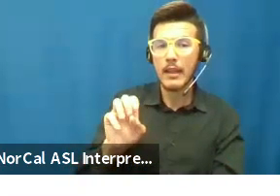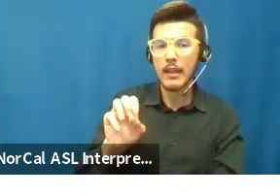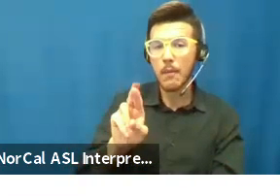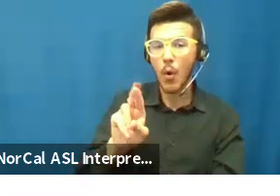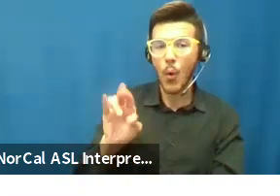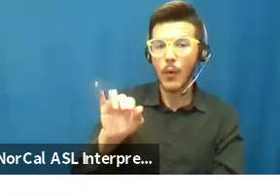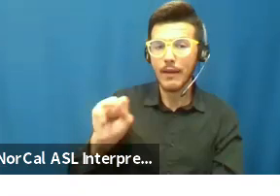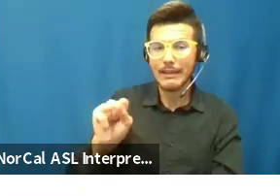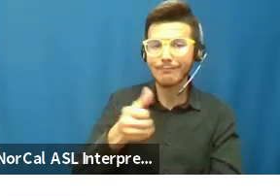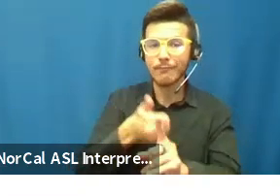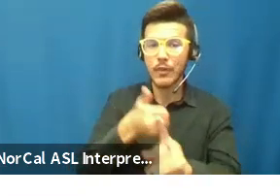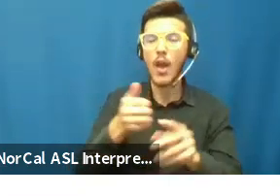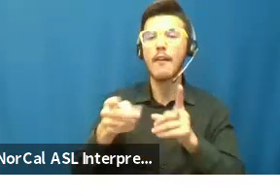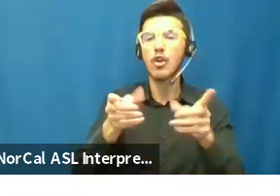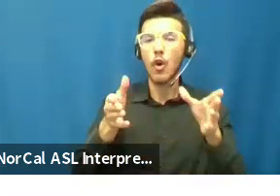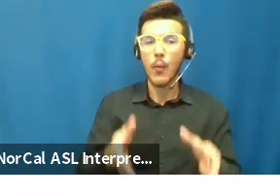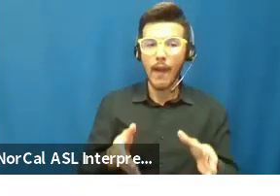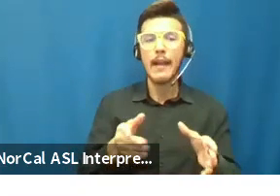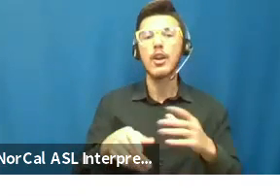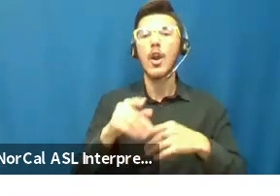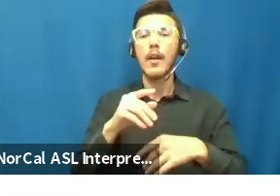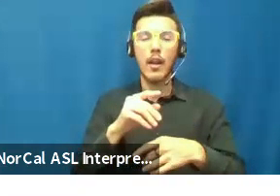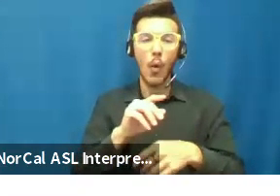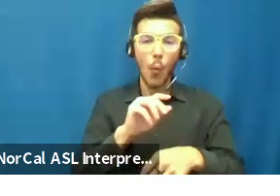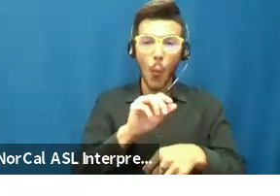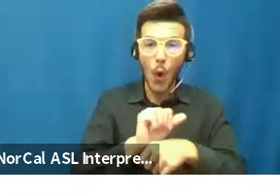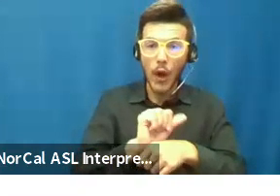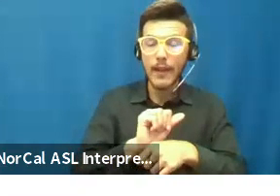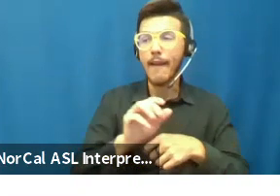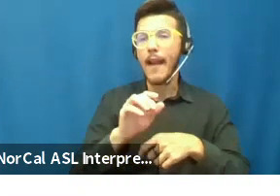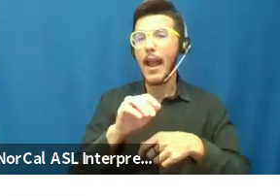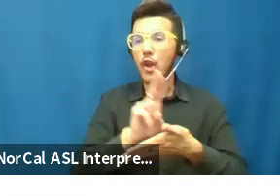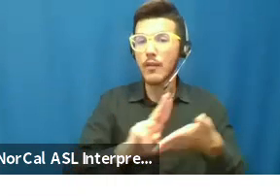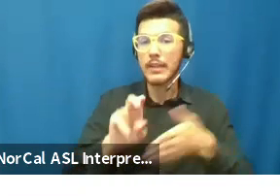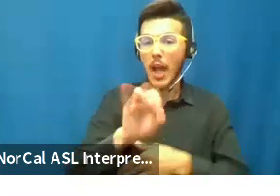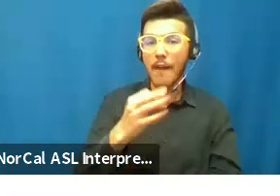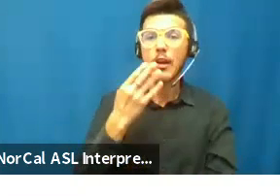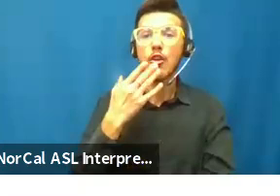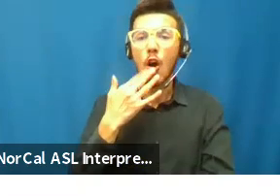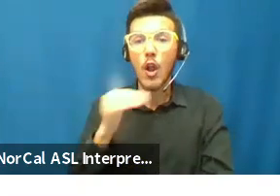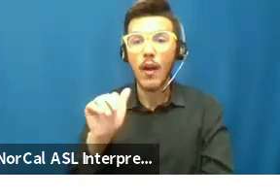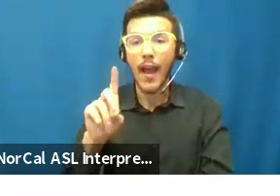Internal Medicine in the Department of Medicine at University of Colorado Anschutz. Her research